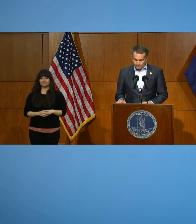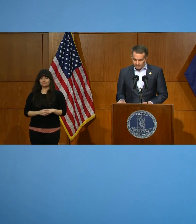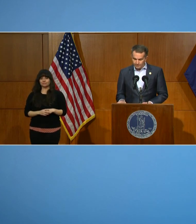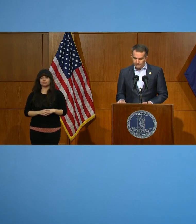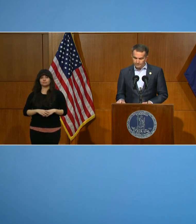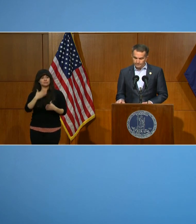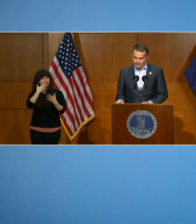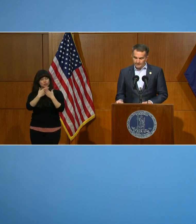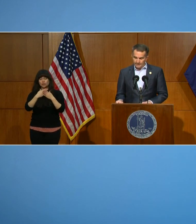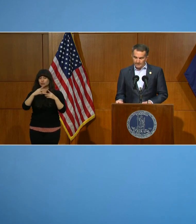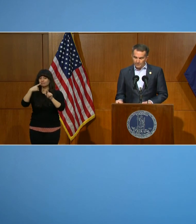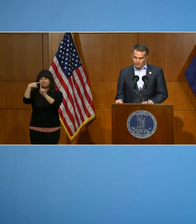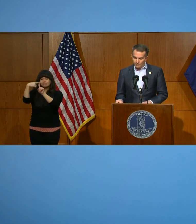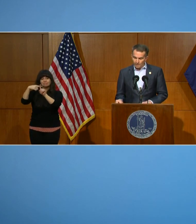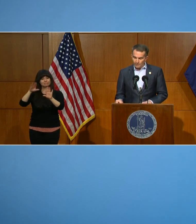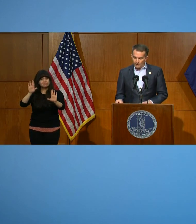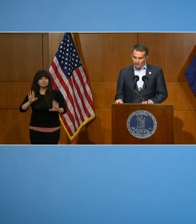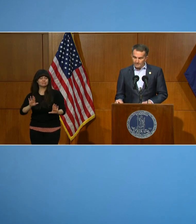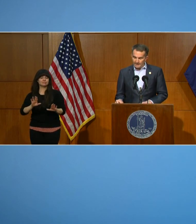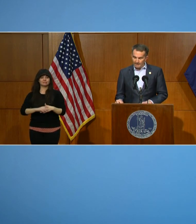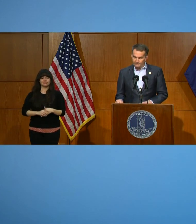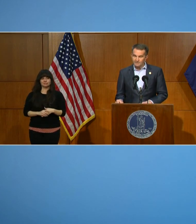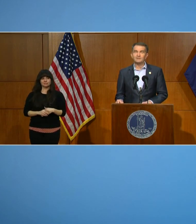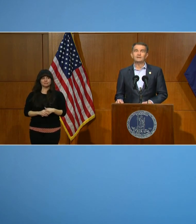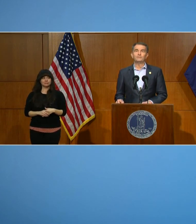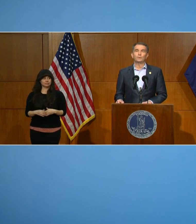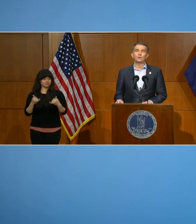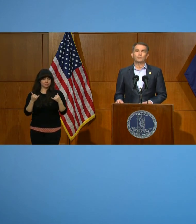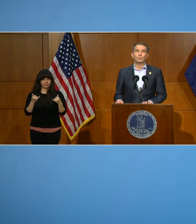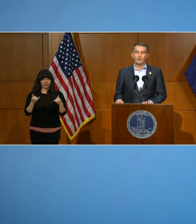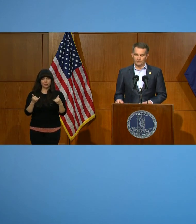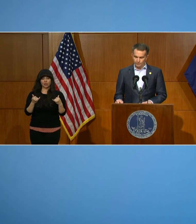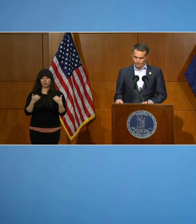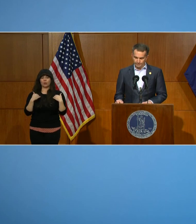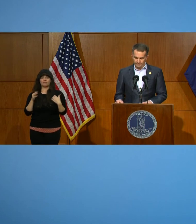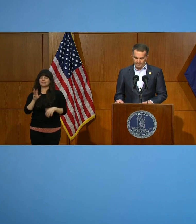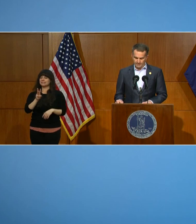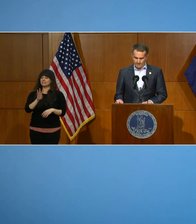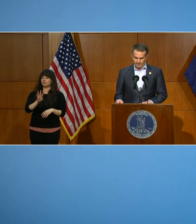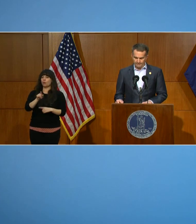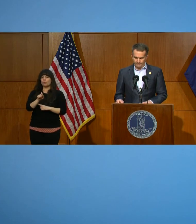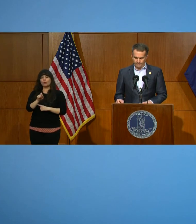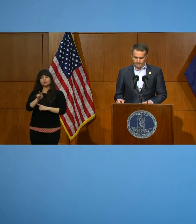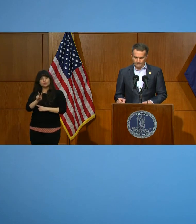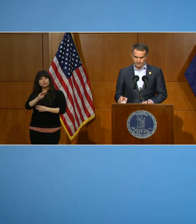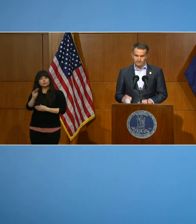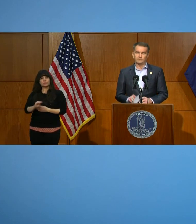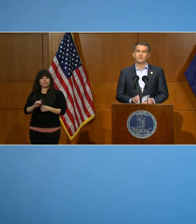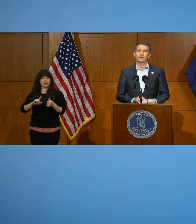SHOTS A DAY. AND THAT'S GOOD